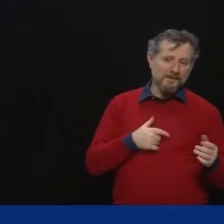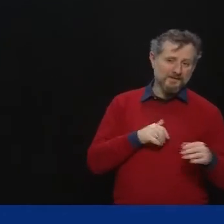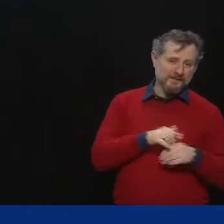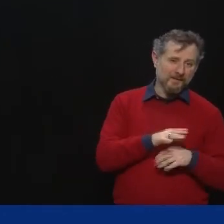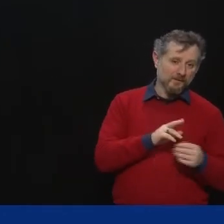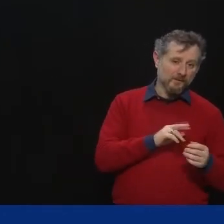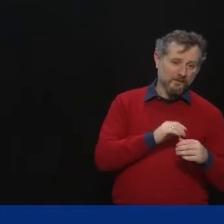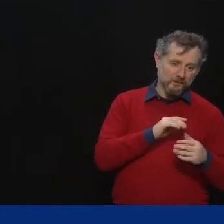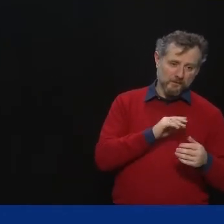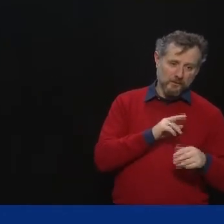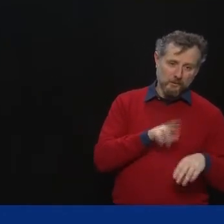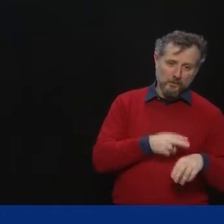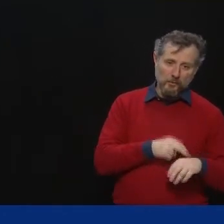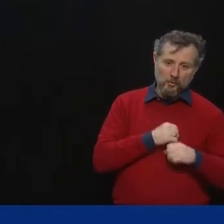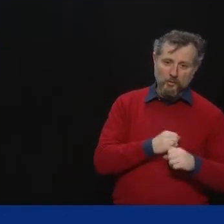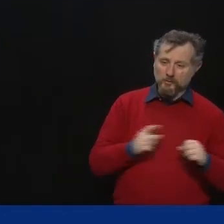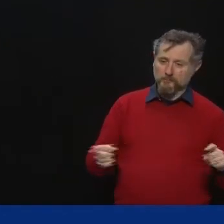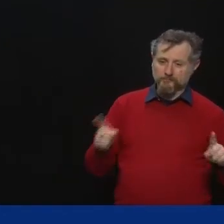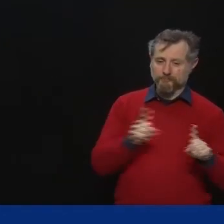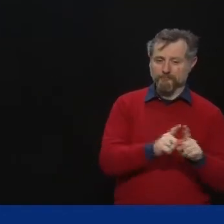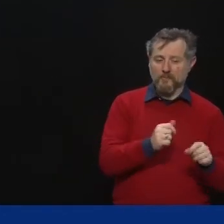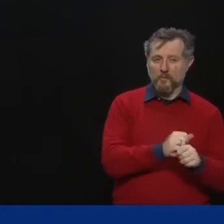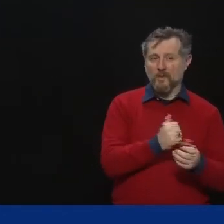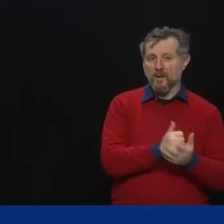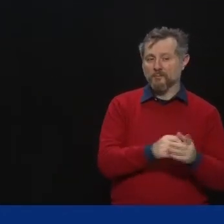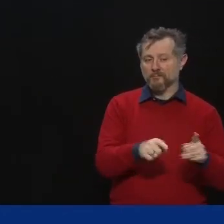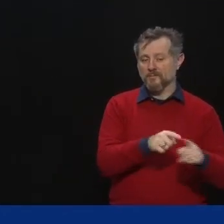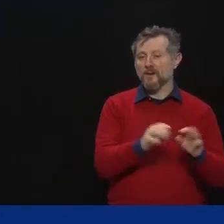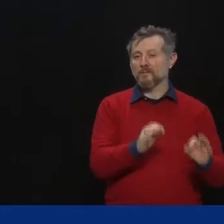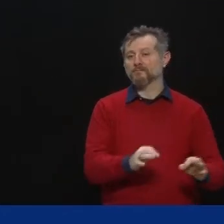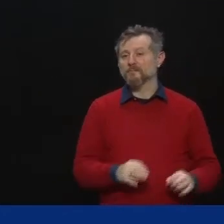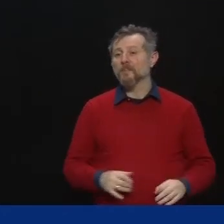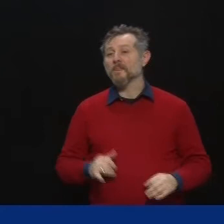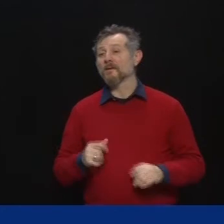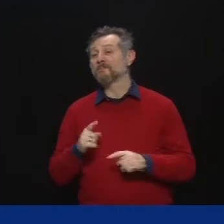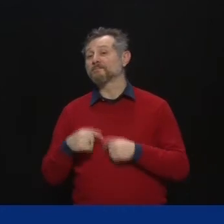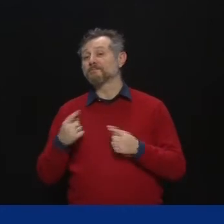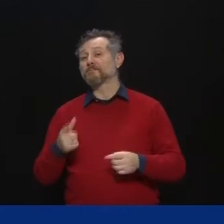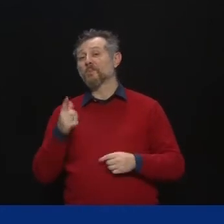GUARD TO ASSIST -- SO WE CAN DISCHARGE NONCOVID PATIENTS TO